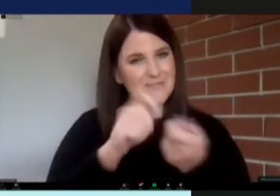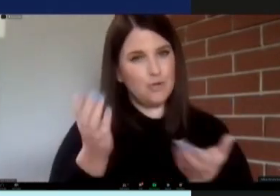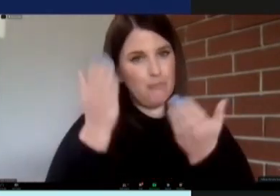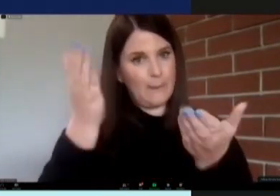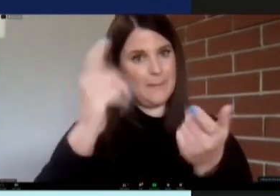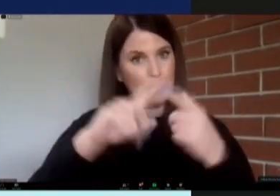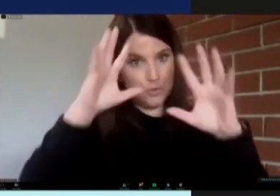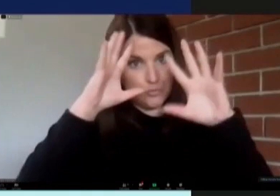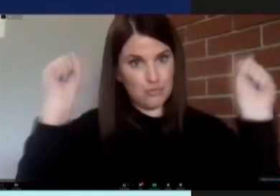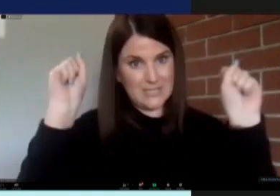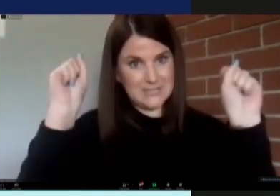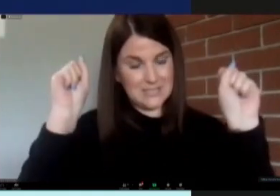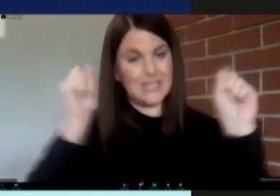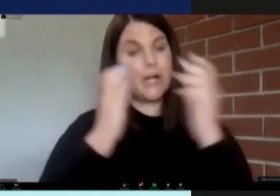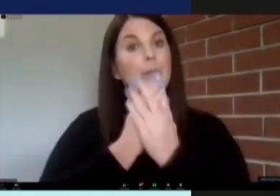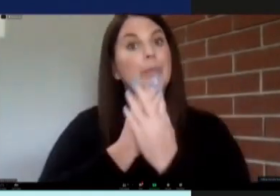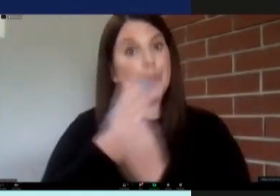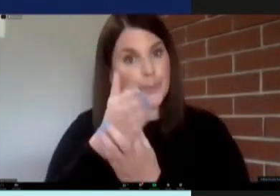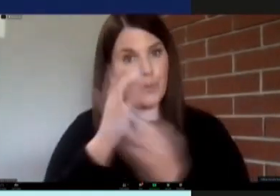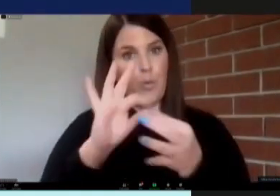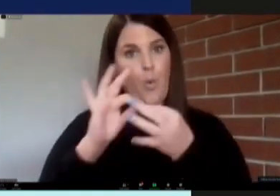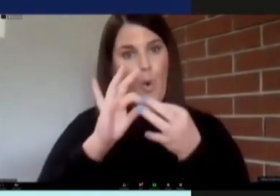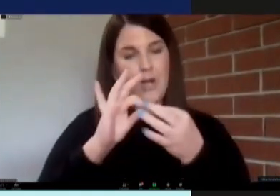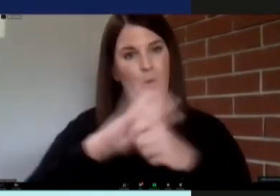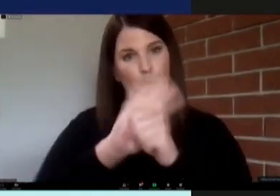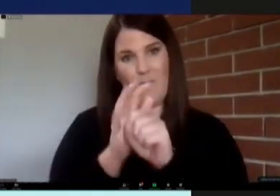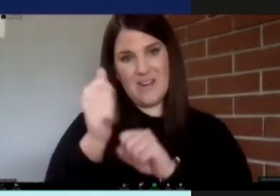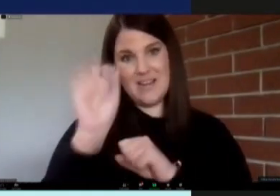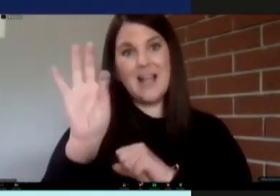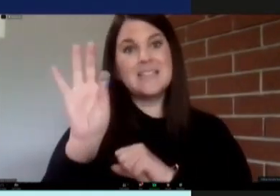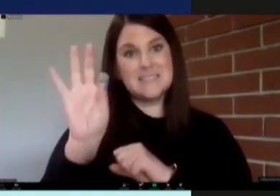through the coordinator of the COVID-19 response and counselor to the President.